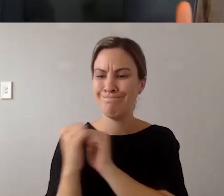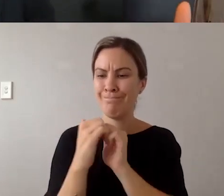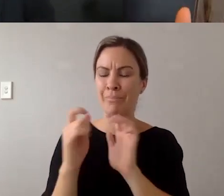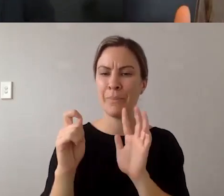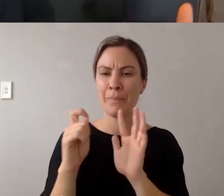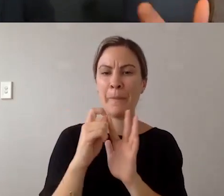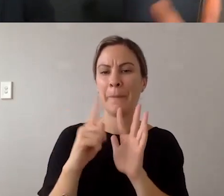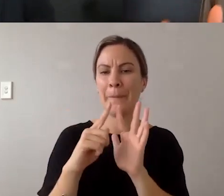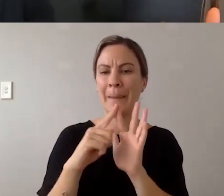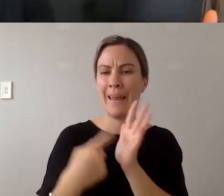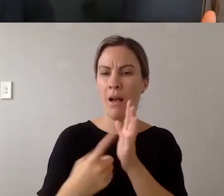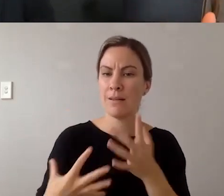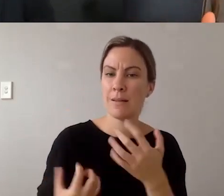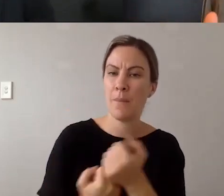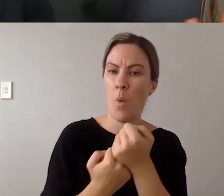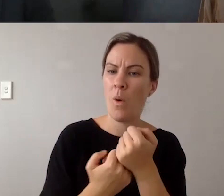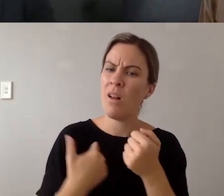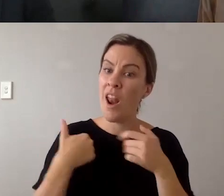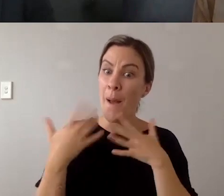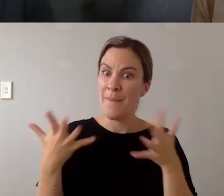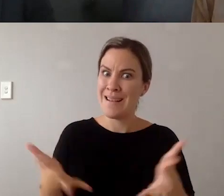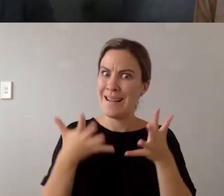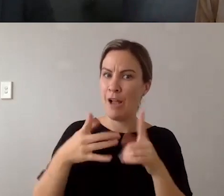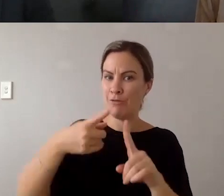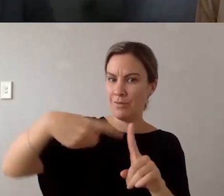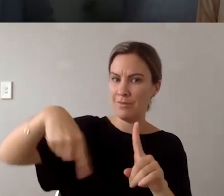on. I really encourage you to have a look at some of the other leadership